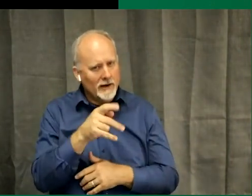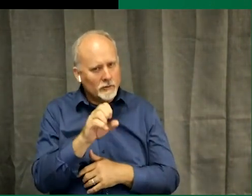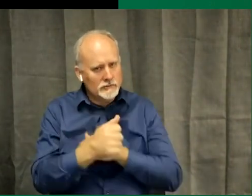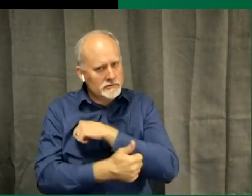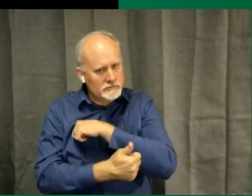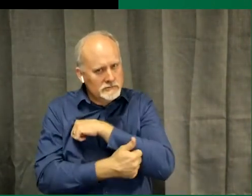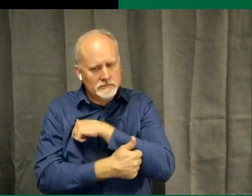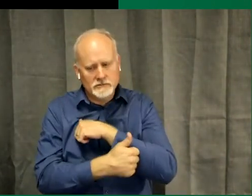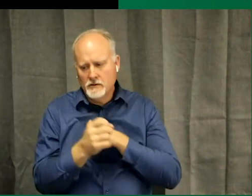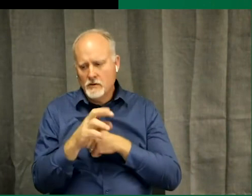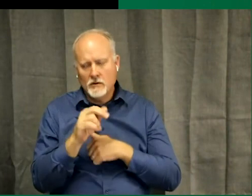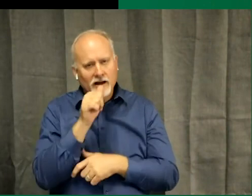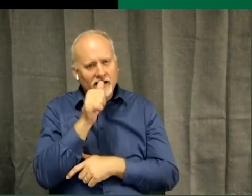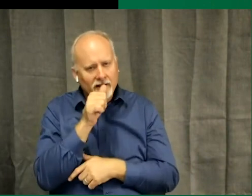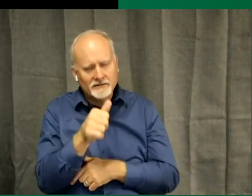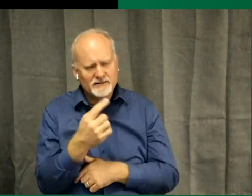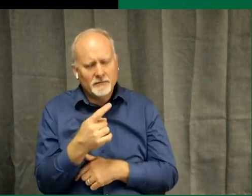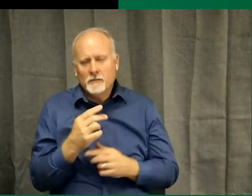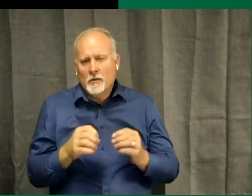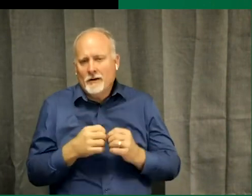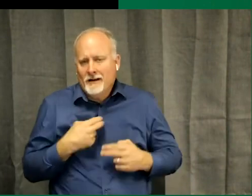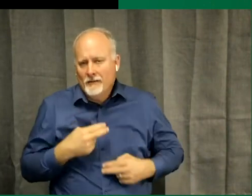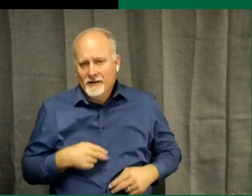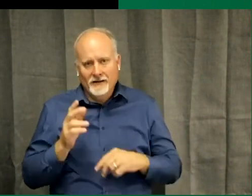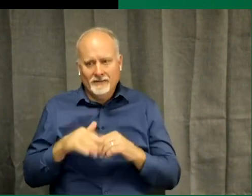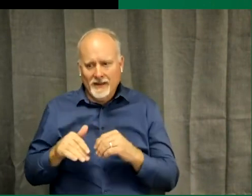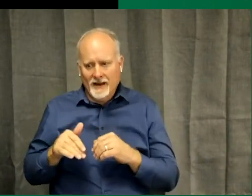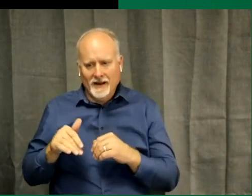nuts or something that's a healthier alternative instead of stocking up on junk food because i know